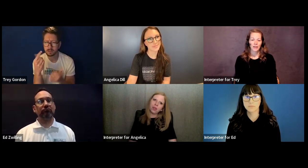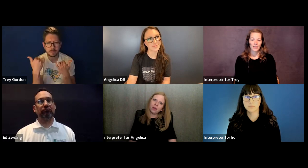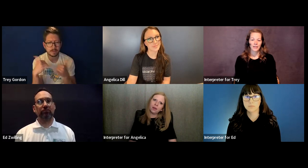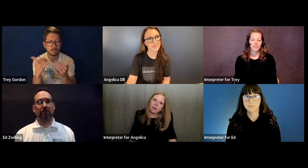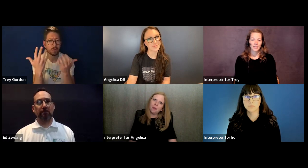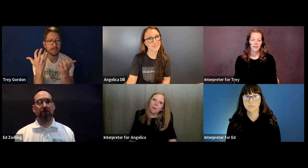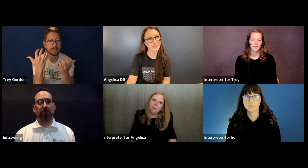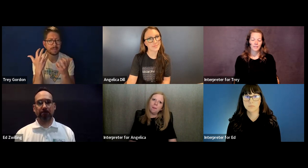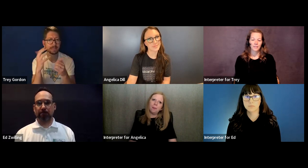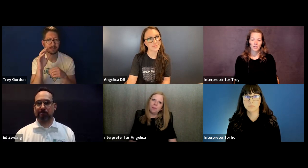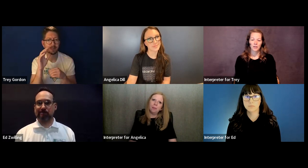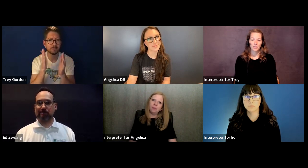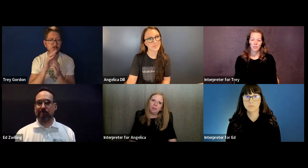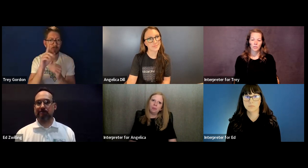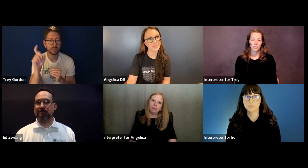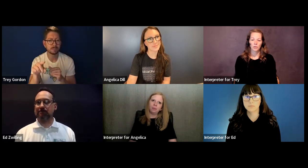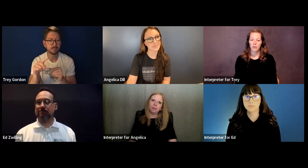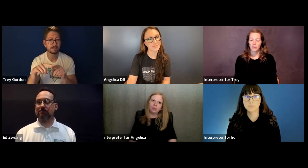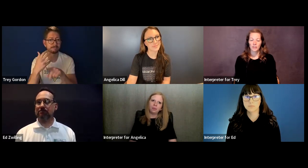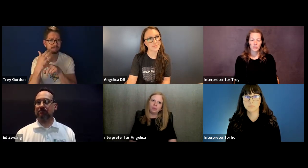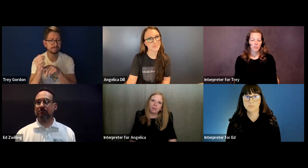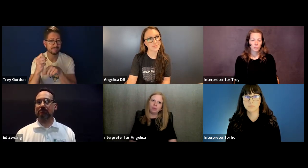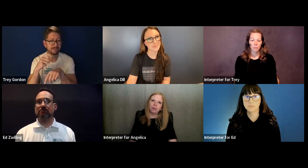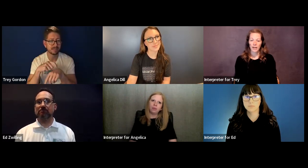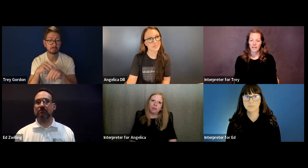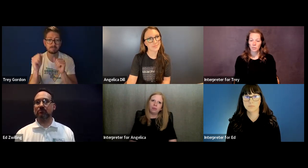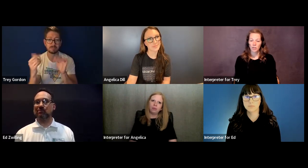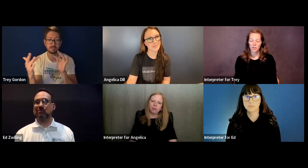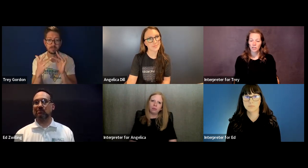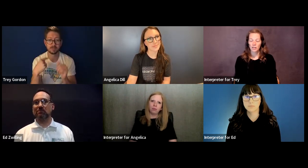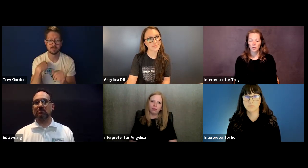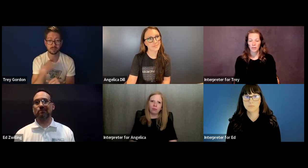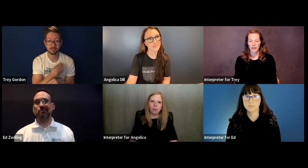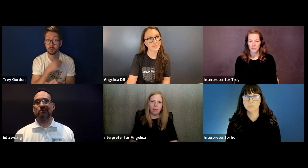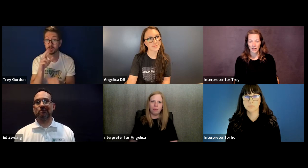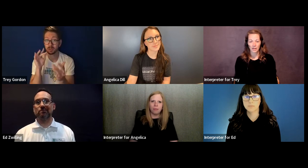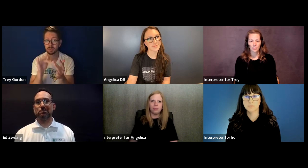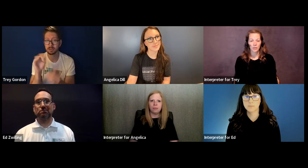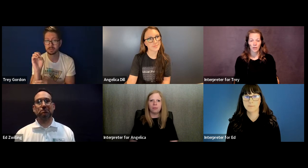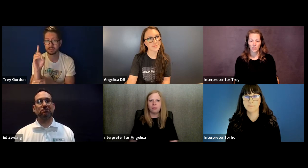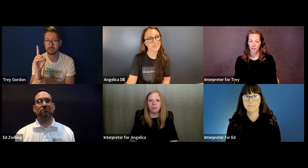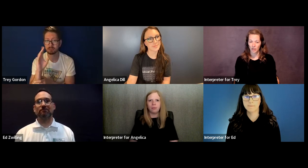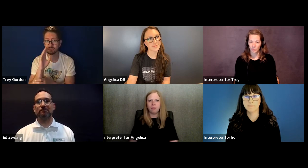and if you still want to ask some questions i know we ran out of time you can reach out to